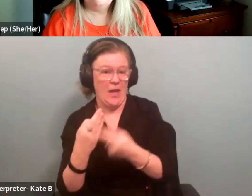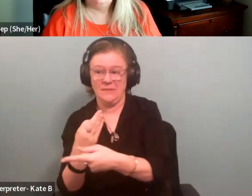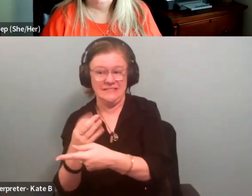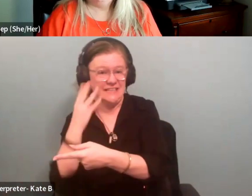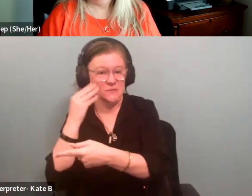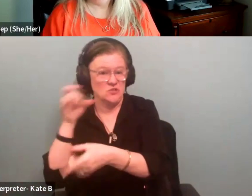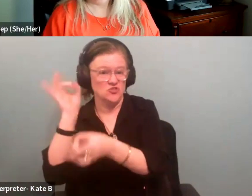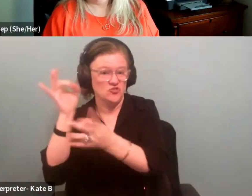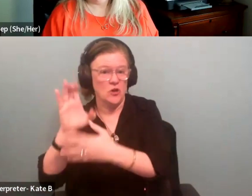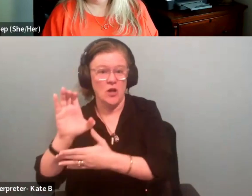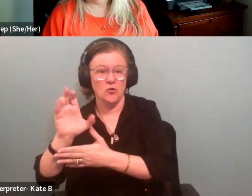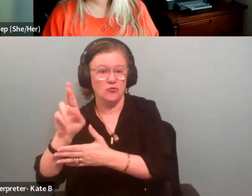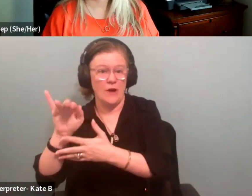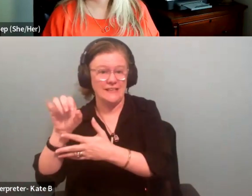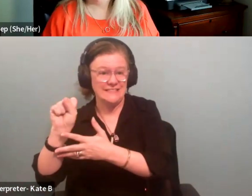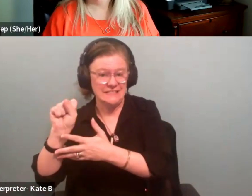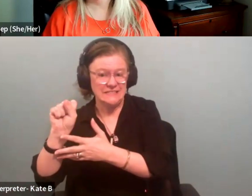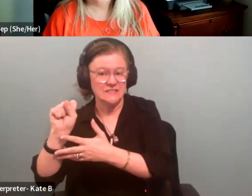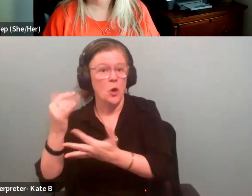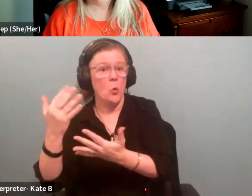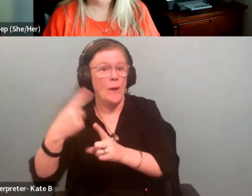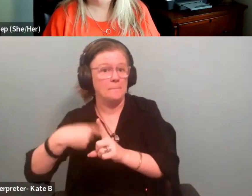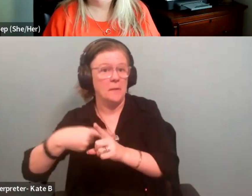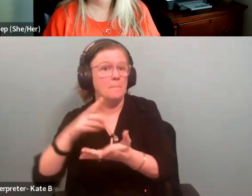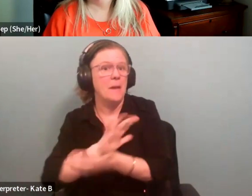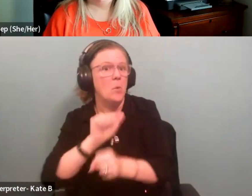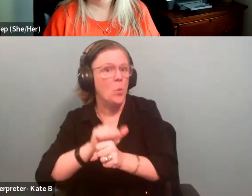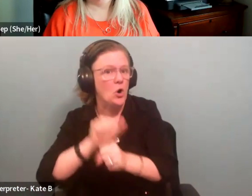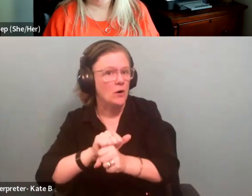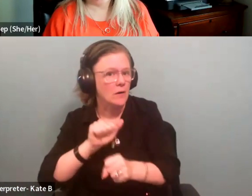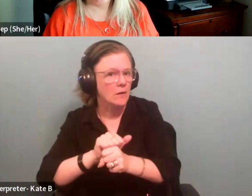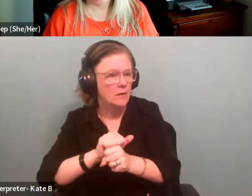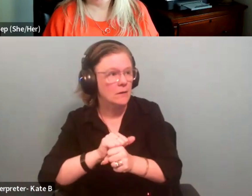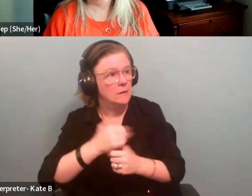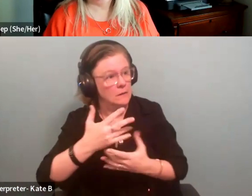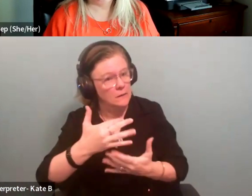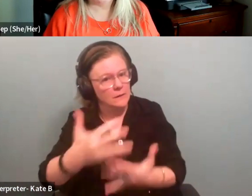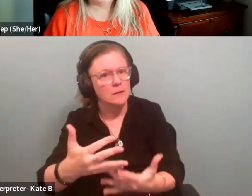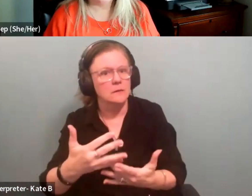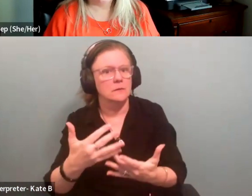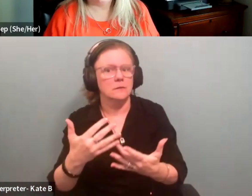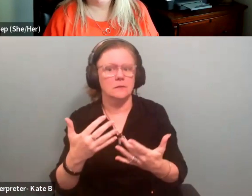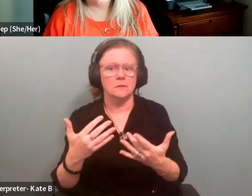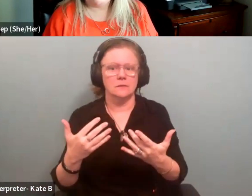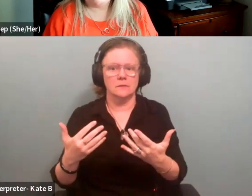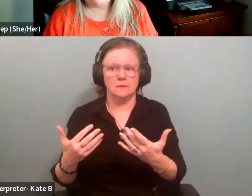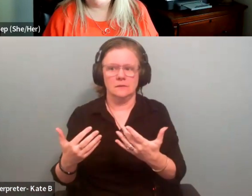that spend like months just on the paperwork side of things. And in situations like that, when the implementation really